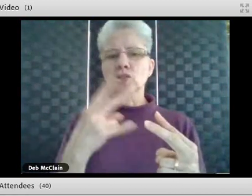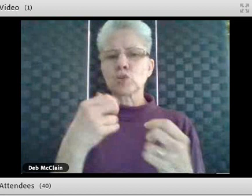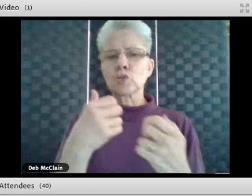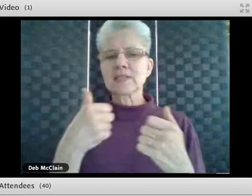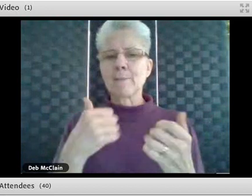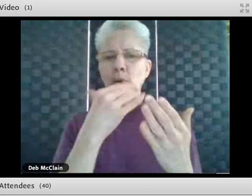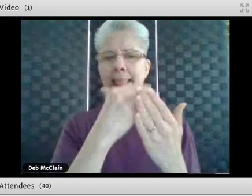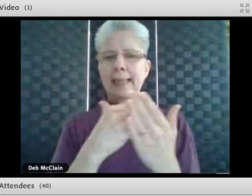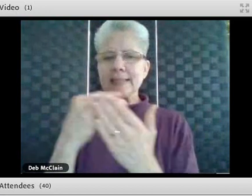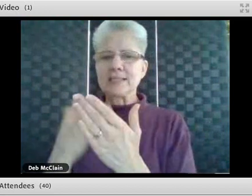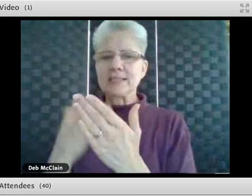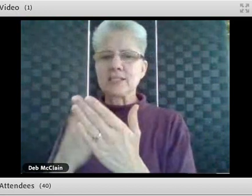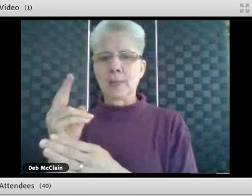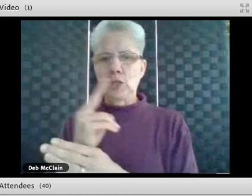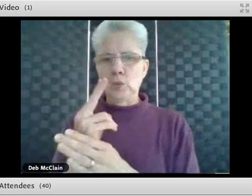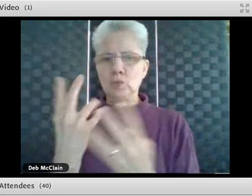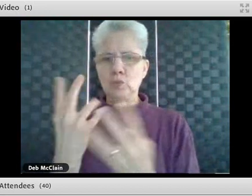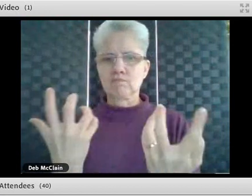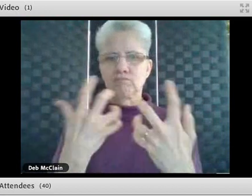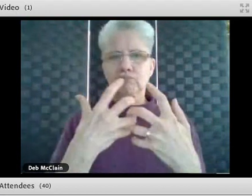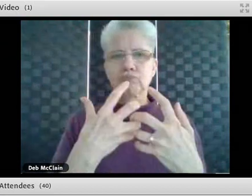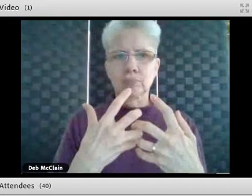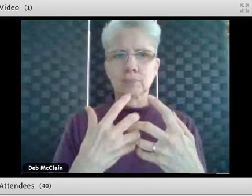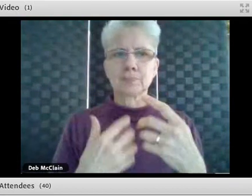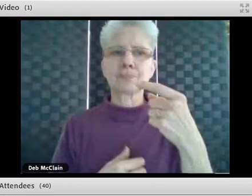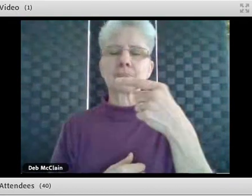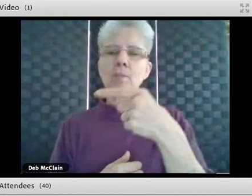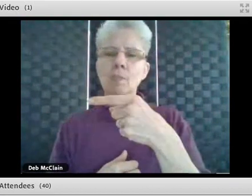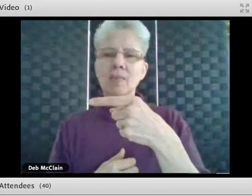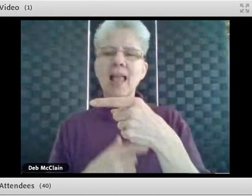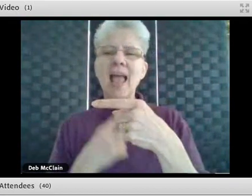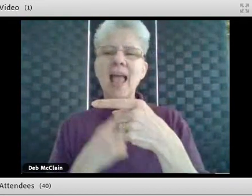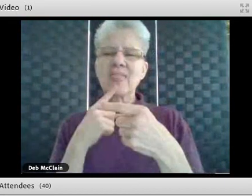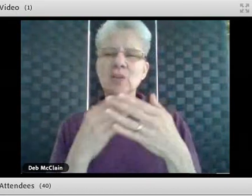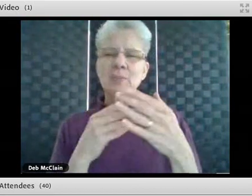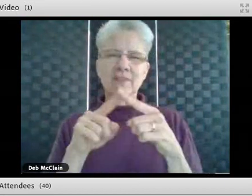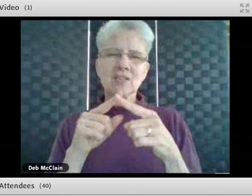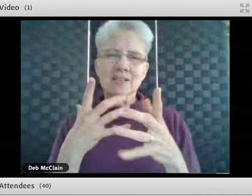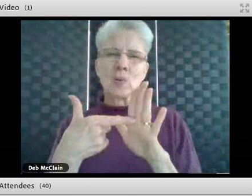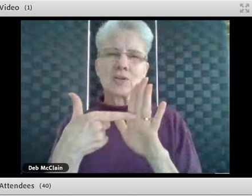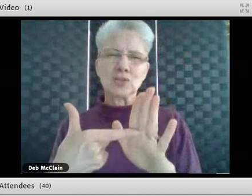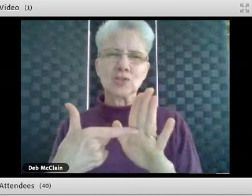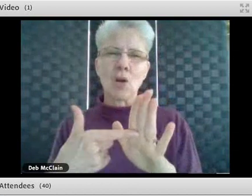that are being used, all right? And here's just some differences I just want to -- I'm just gonna move along here.